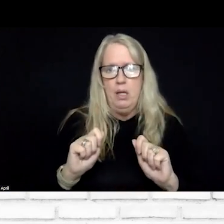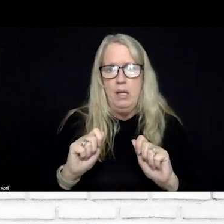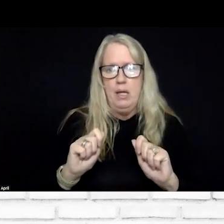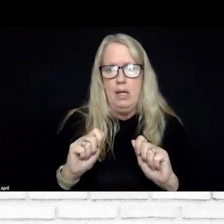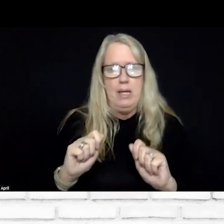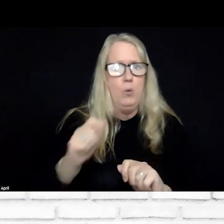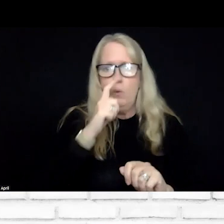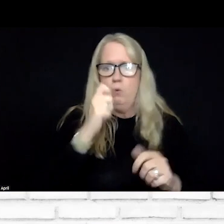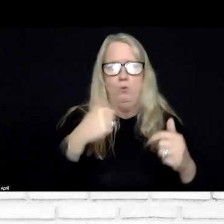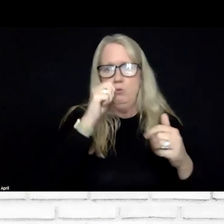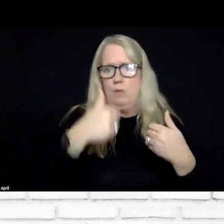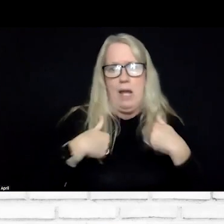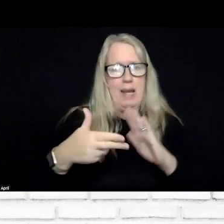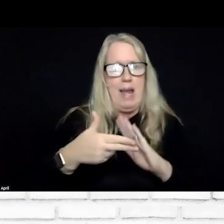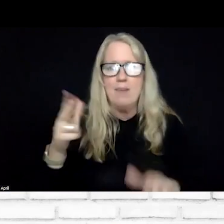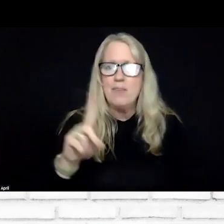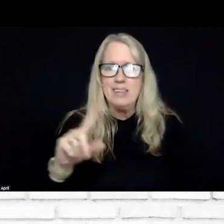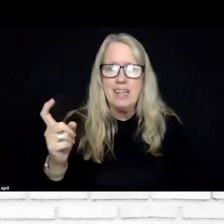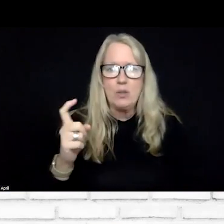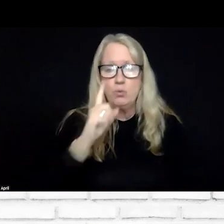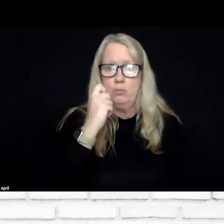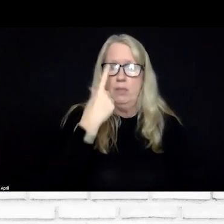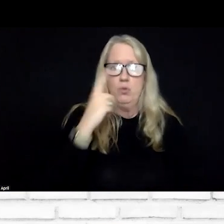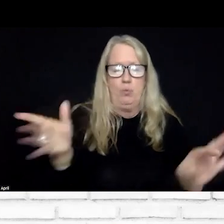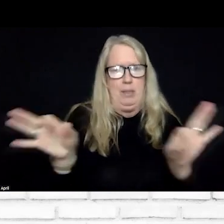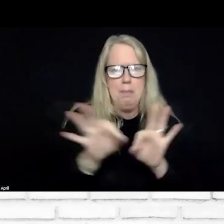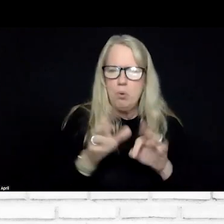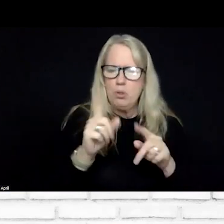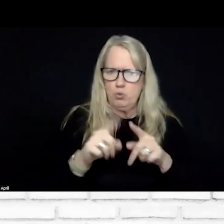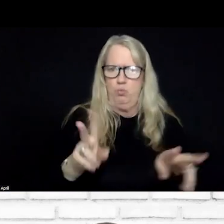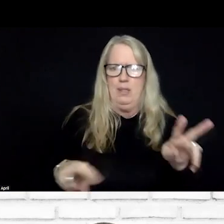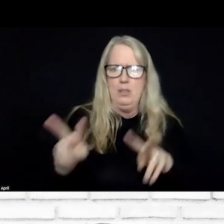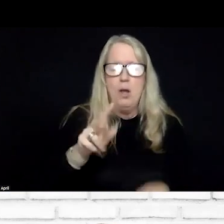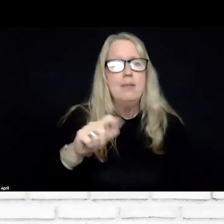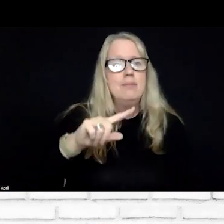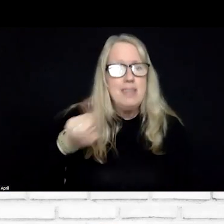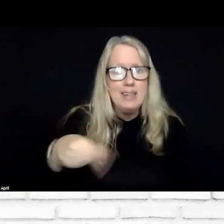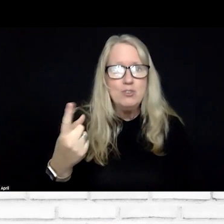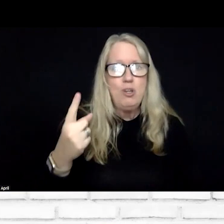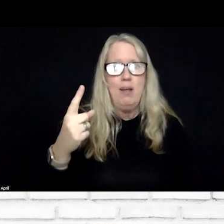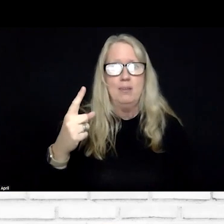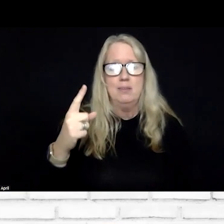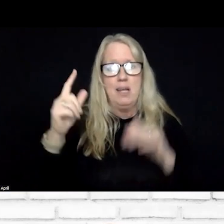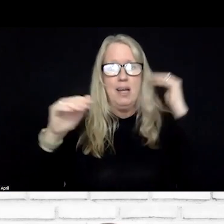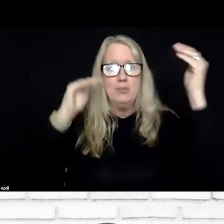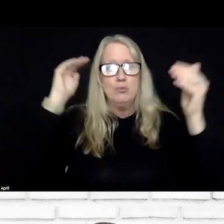IT IS IMPORTANT TO LOOK AT IT NOT JUST IN THE ADULT POPULATION.